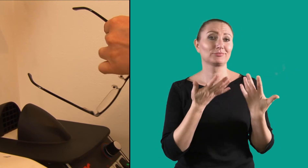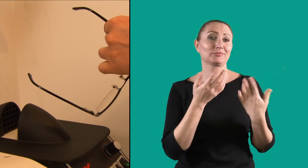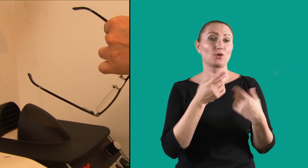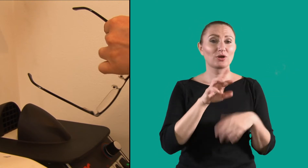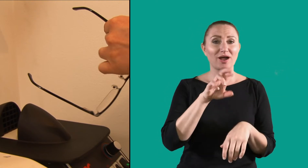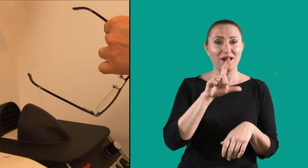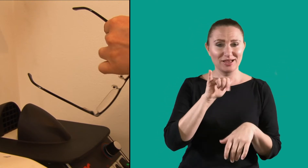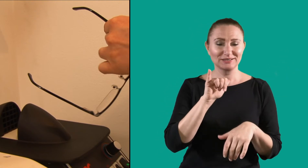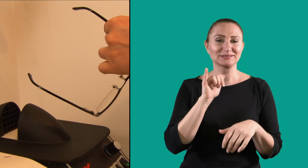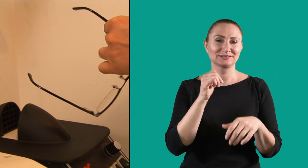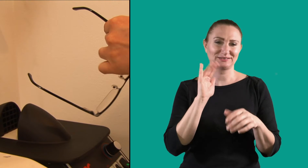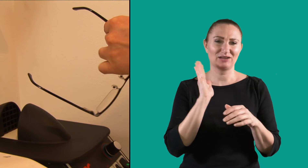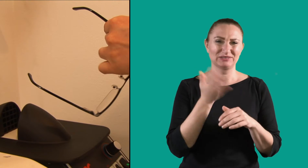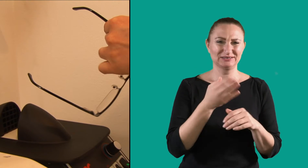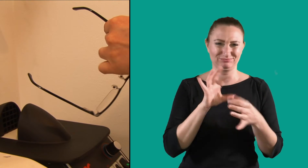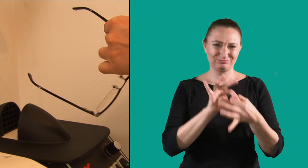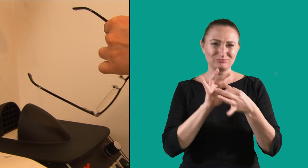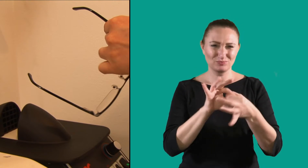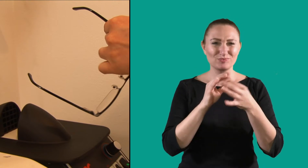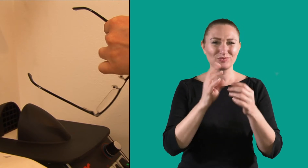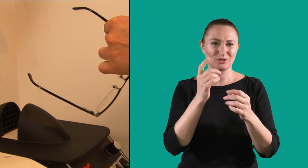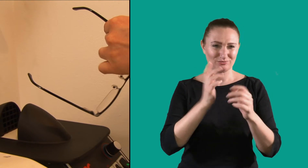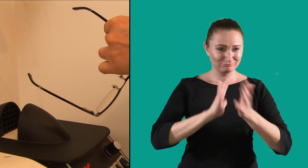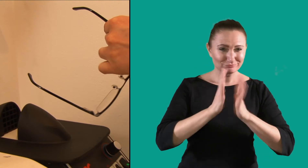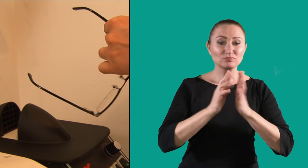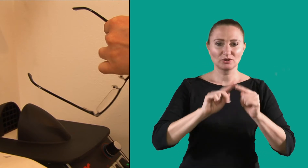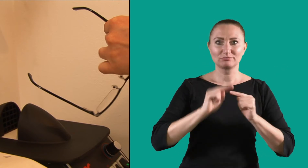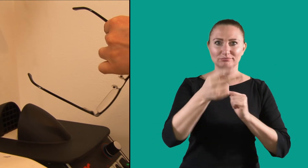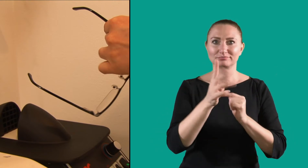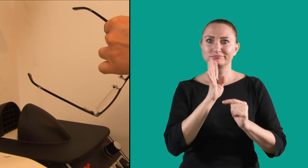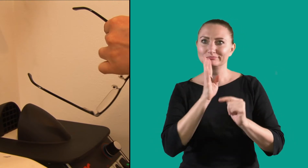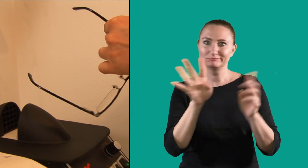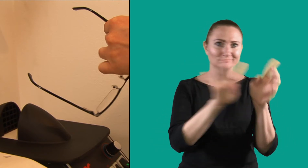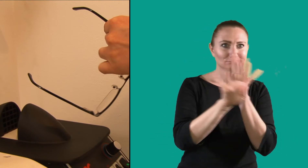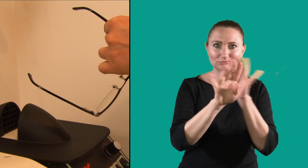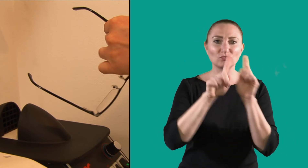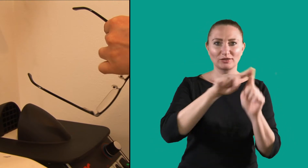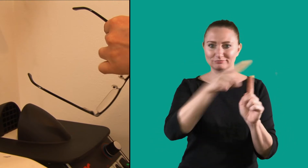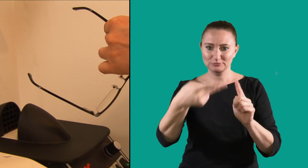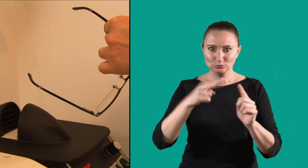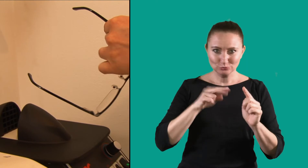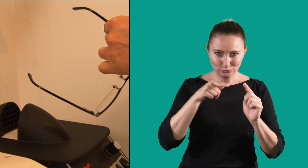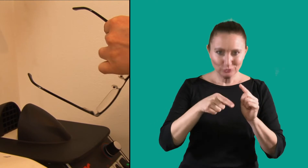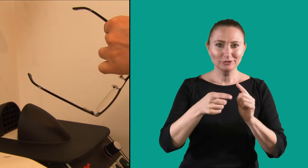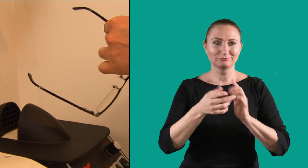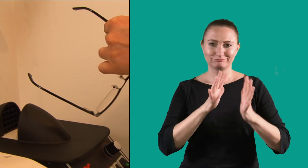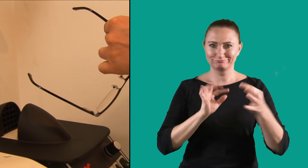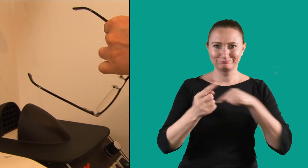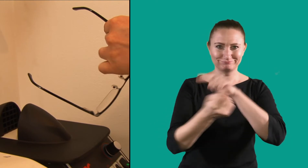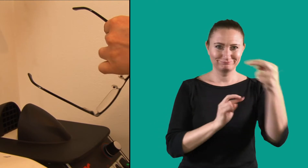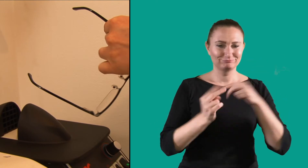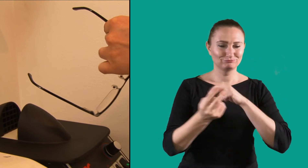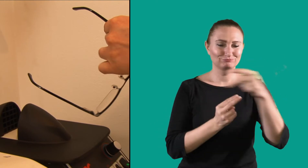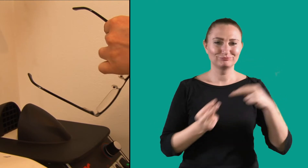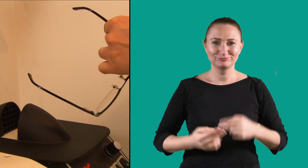or operator services for the deaf.